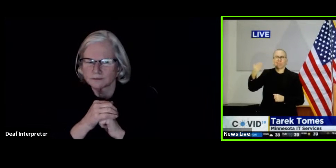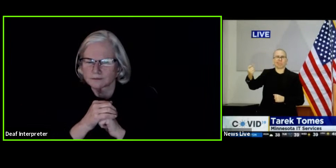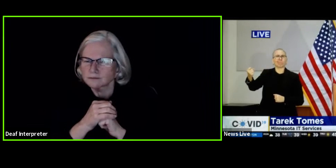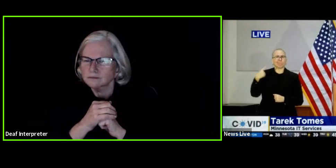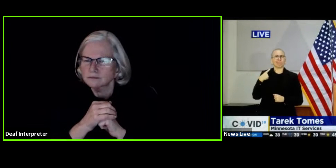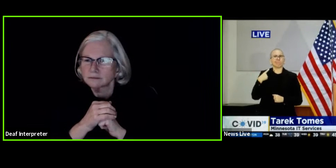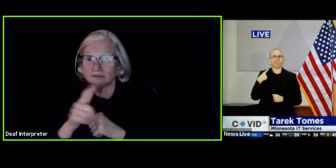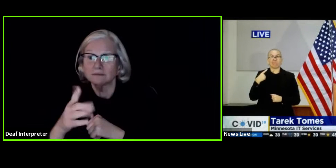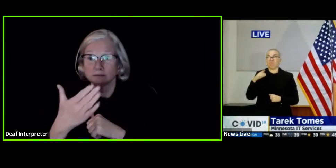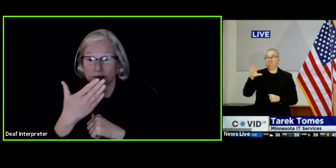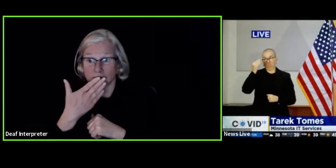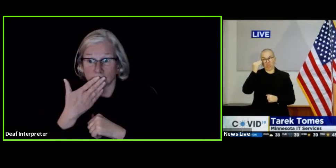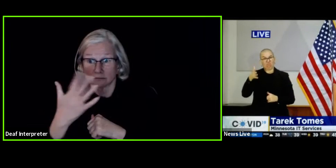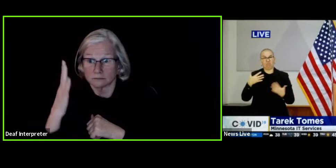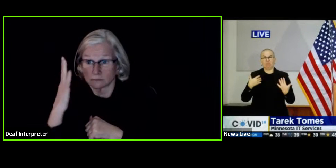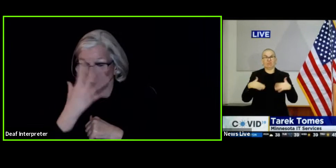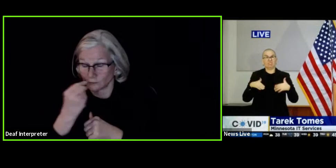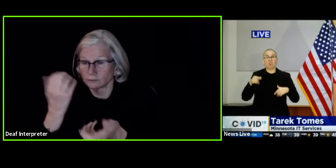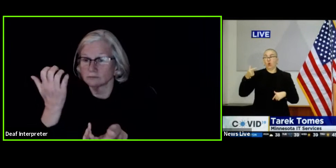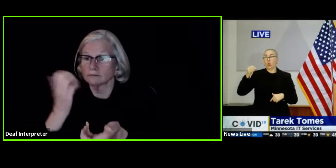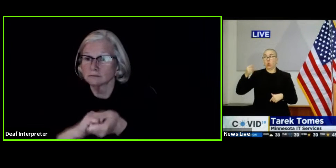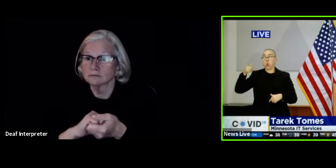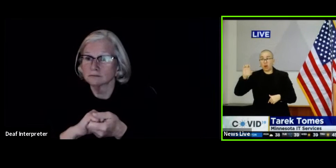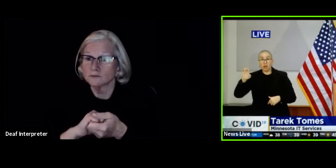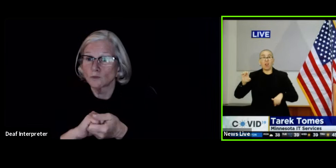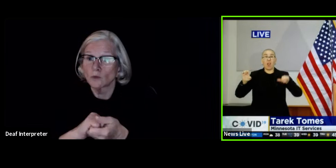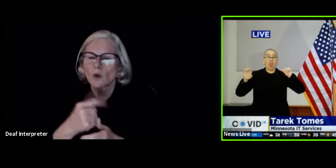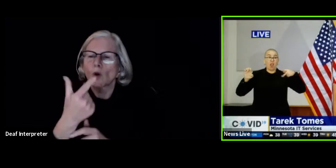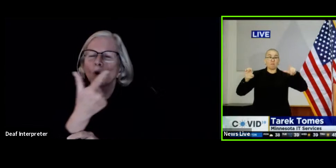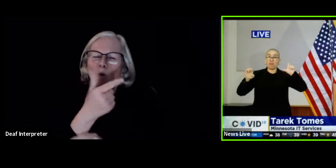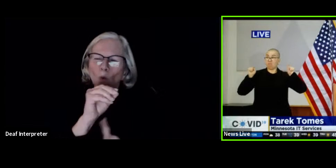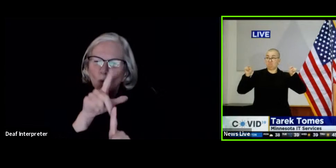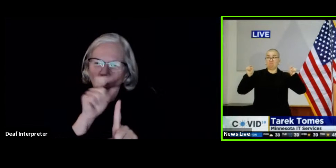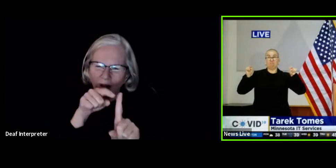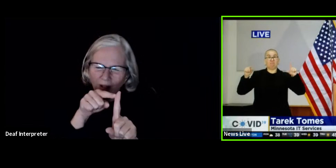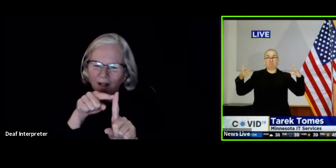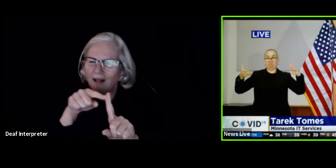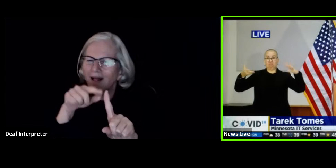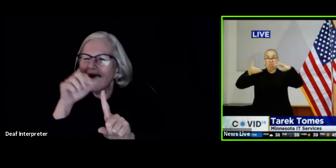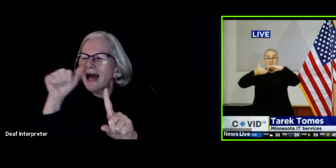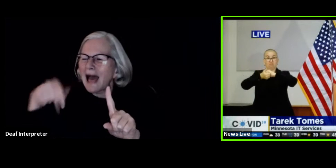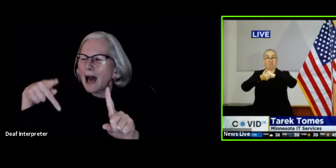SO GOOGLE AND APPLE PARTNERED OOT EXPOSURE NOTIFICATION FRAMEWORK THAT IS BROADLY